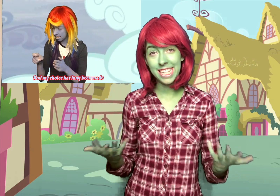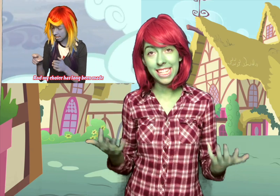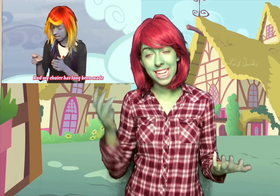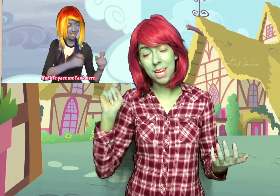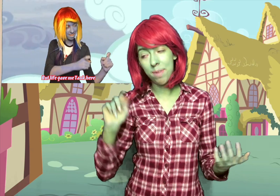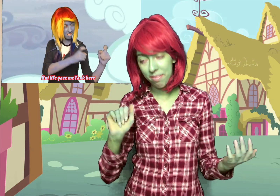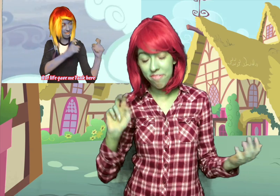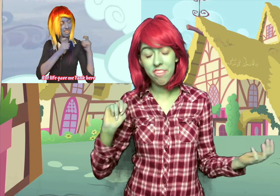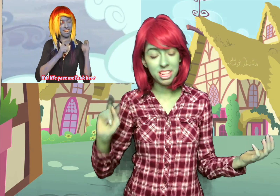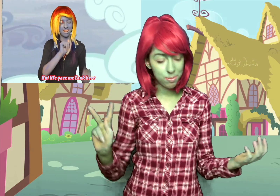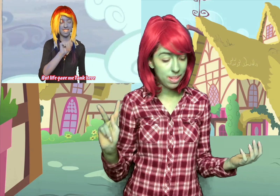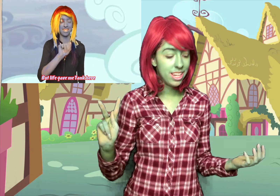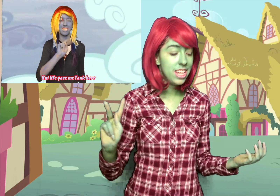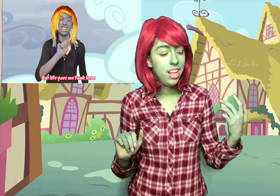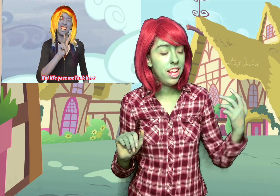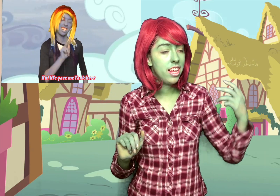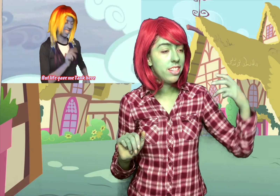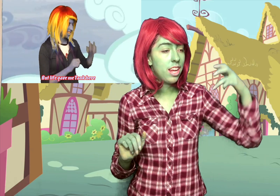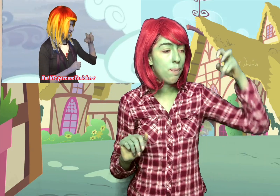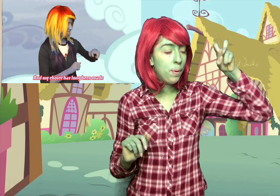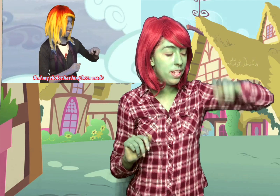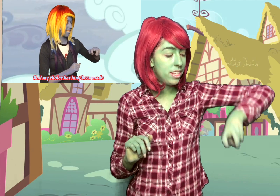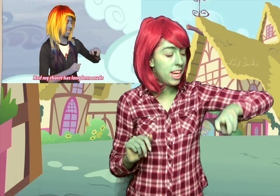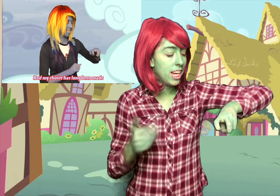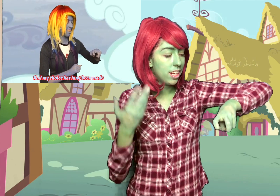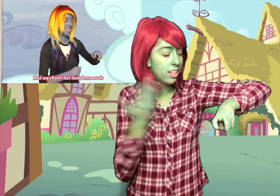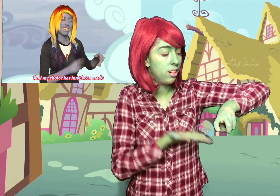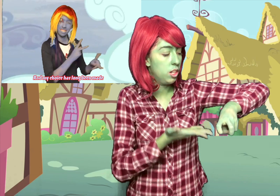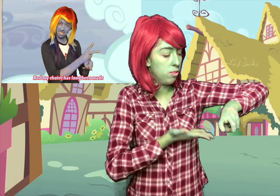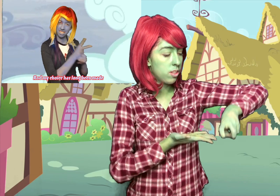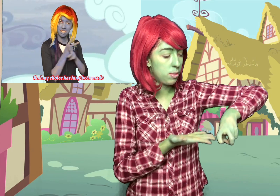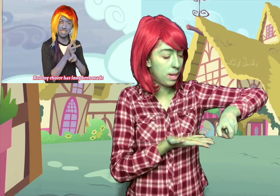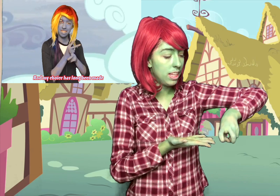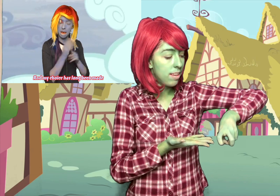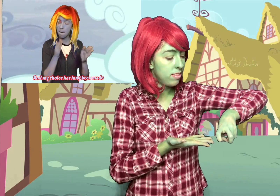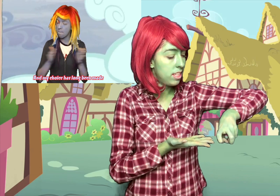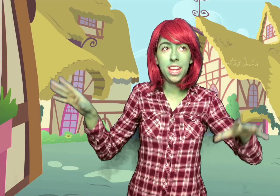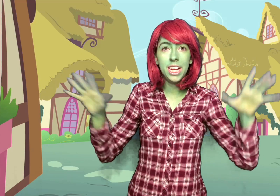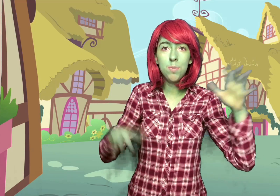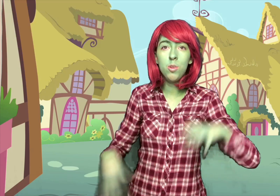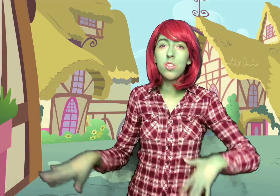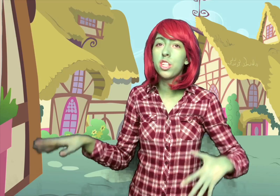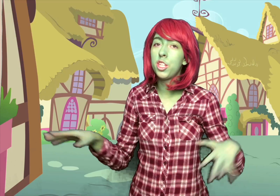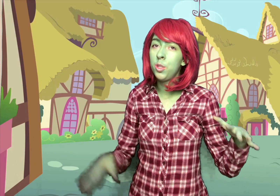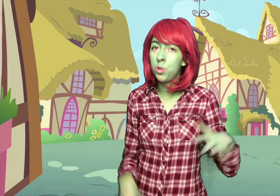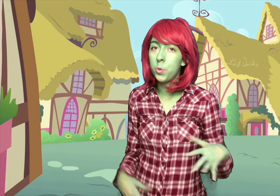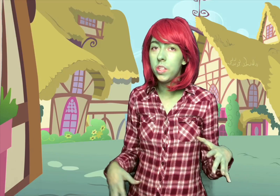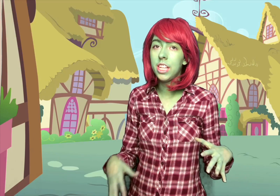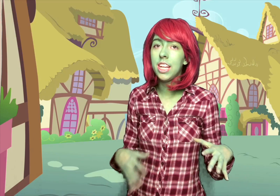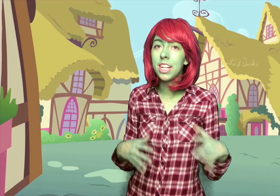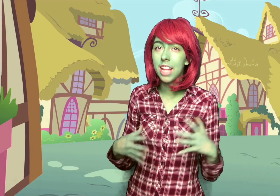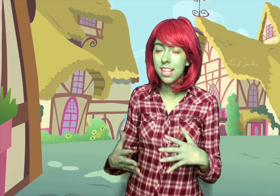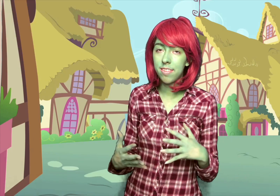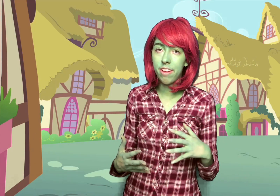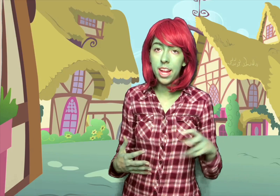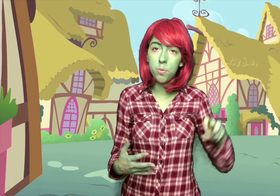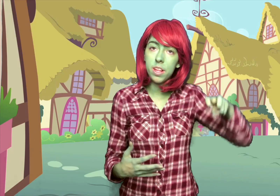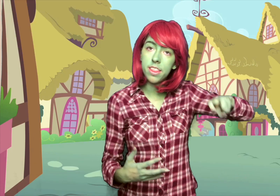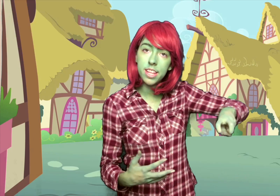it's the name i fingerspelled it and i put tank over to my left animals are usually classified with this